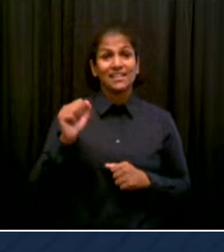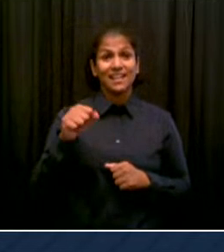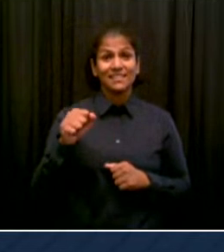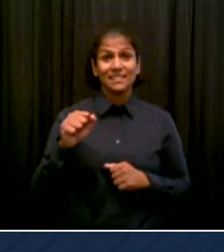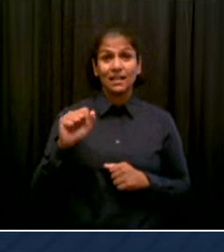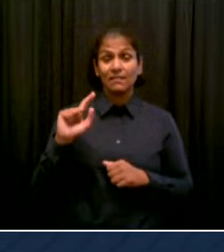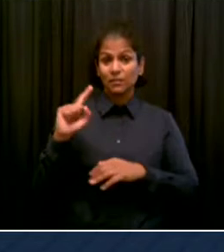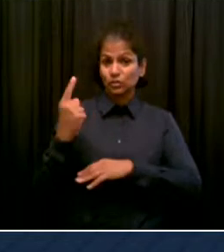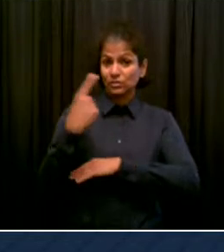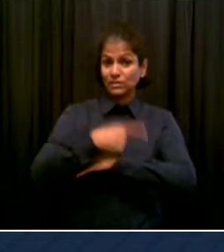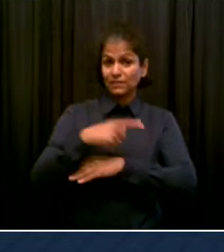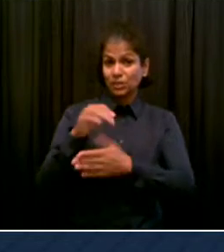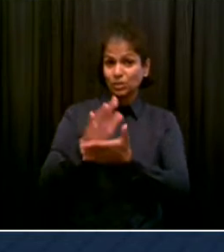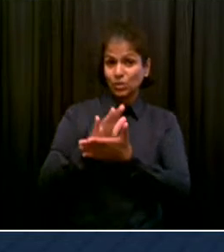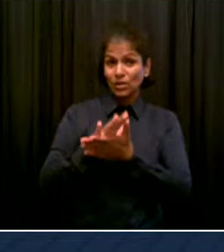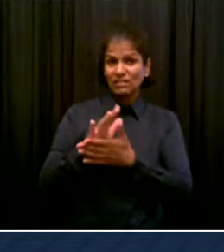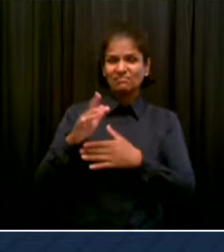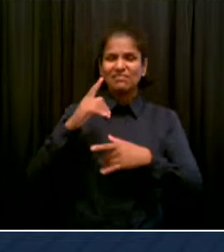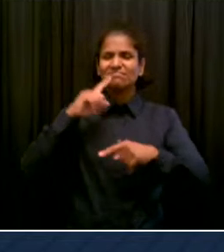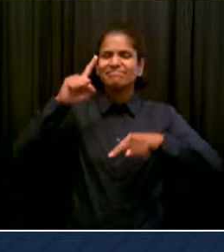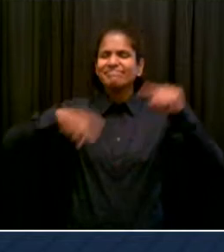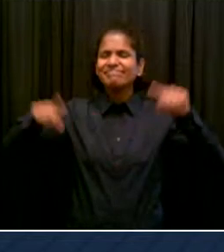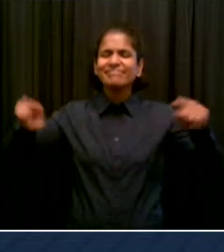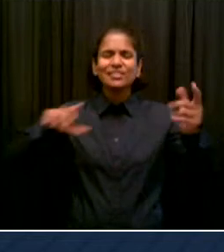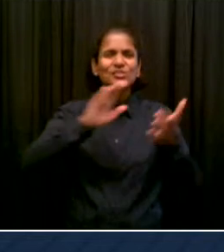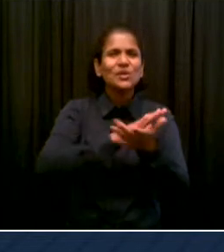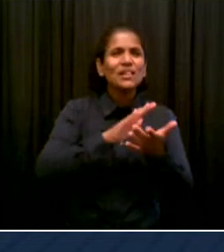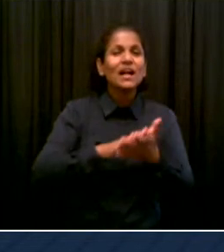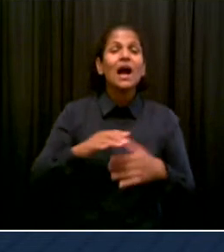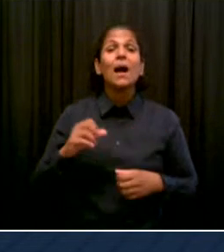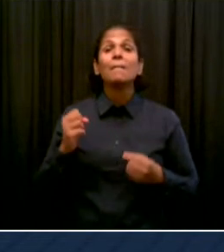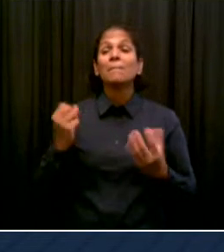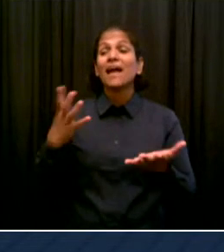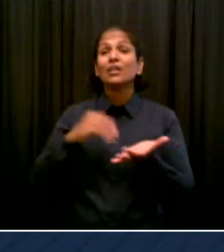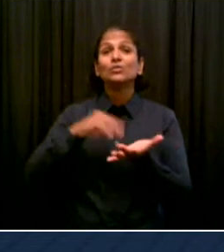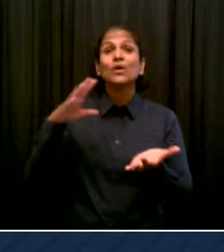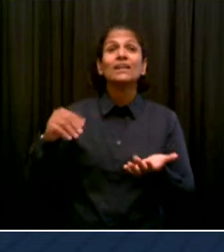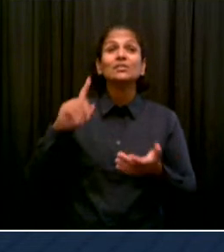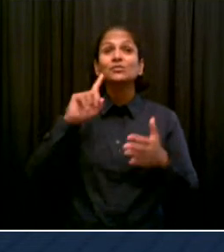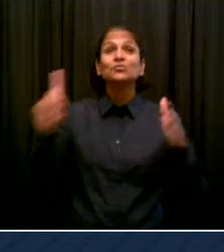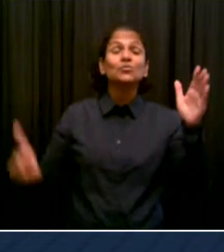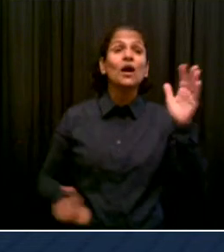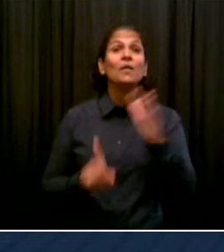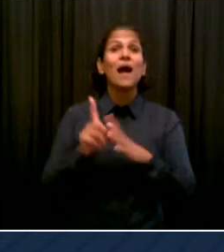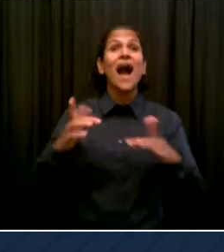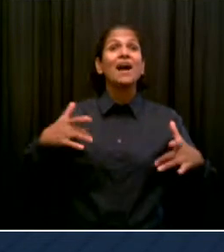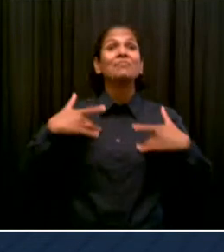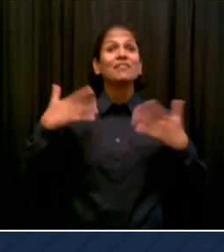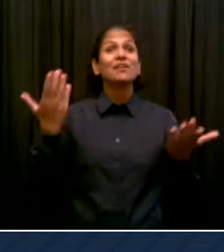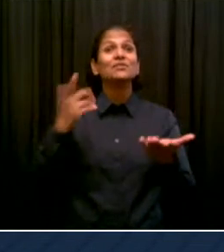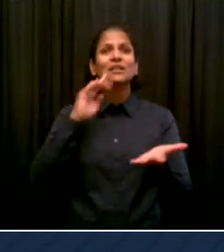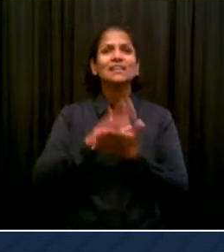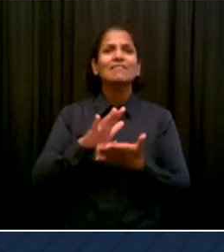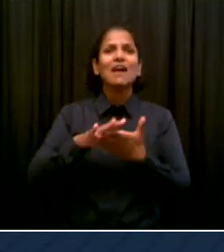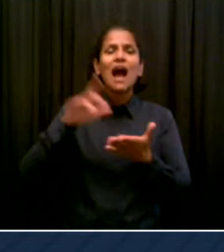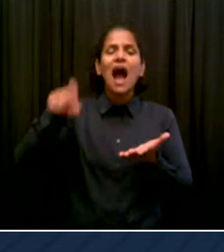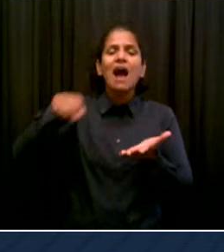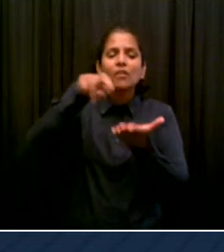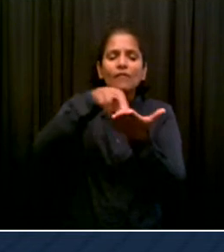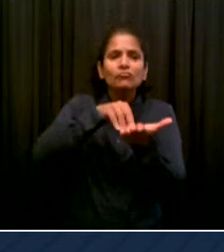THERE YOU GO PICK